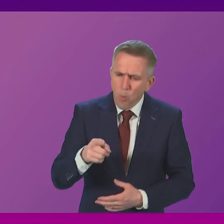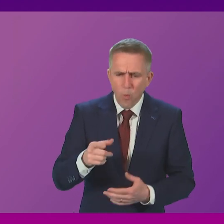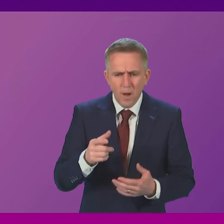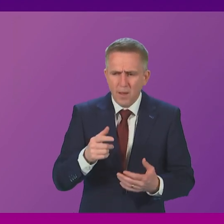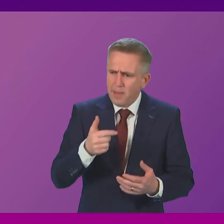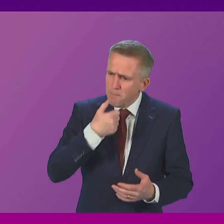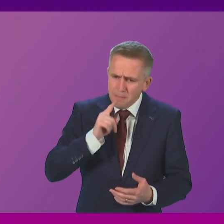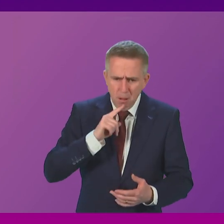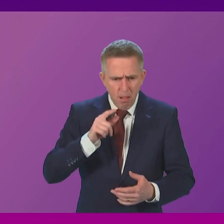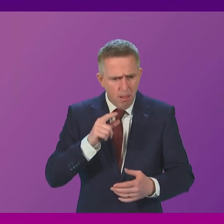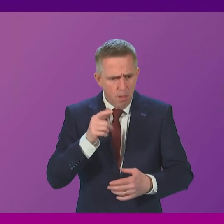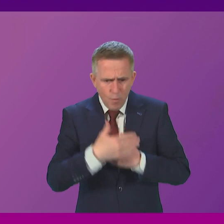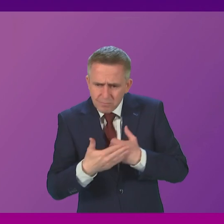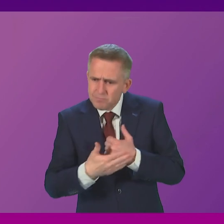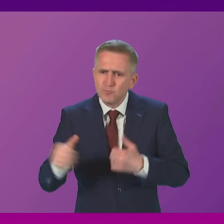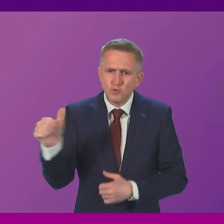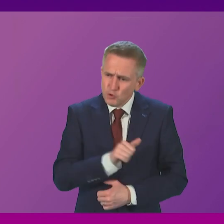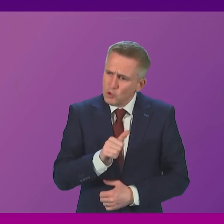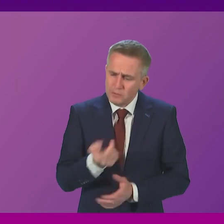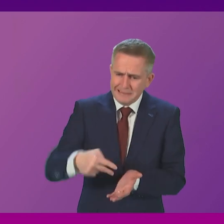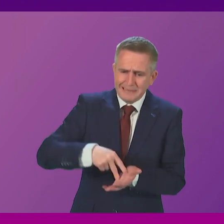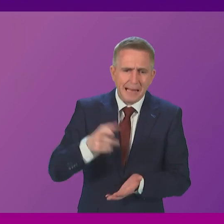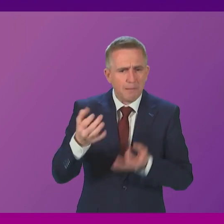us were represented in politics.